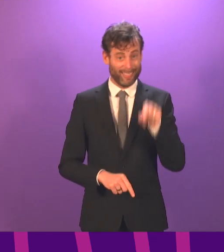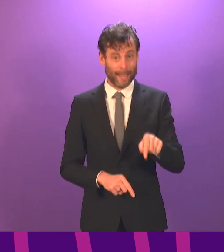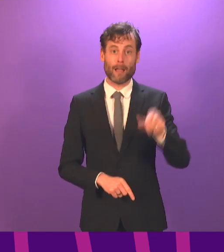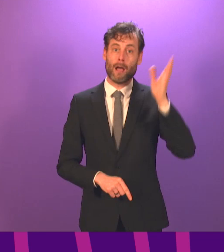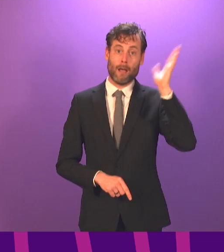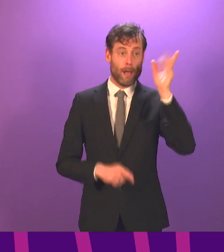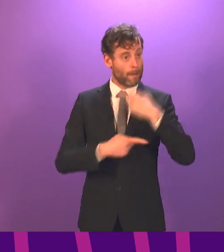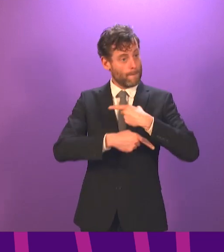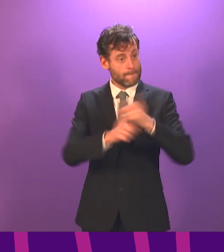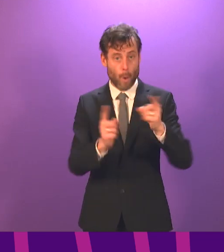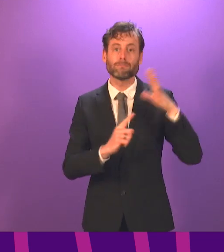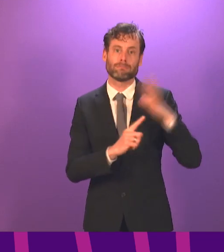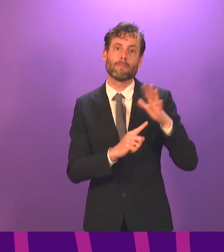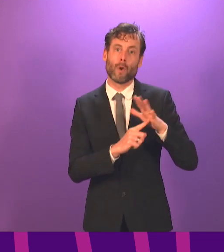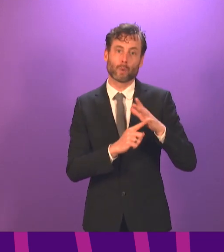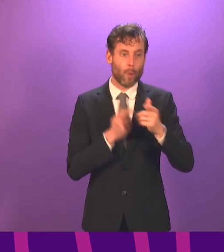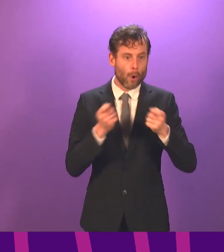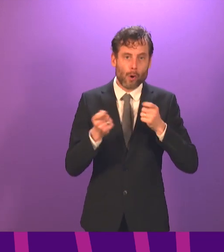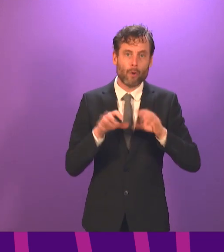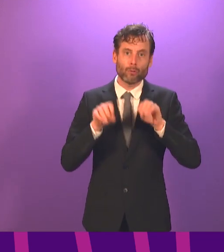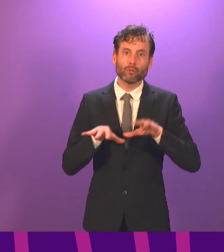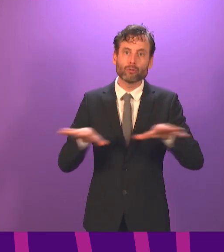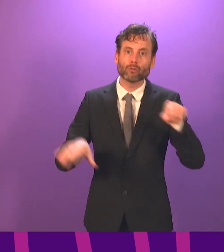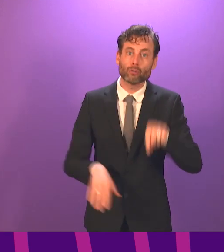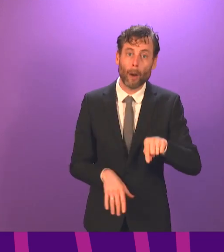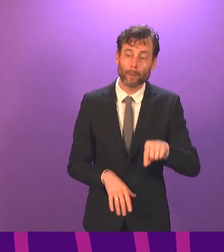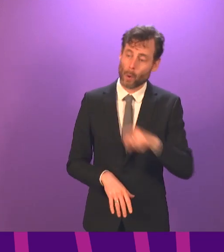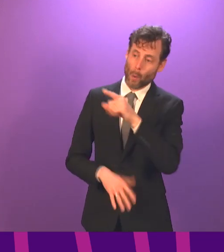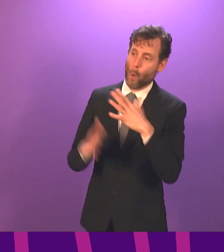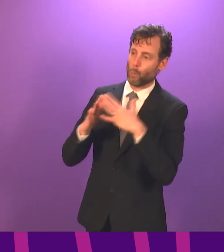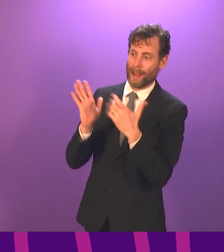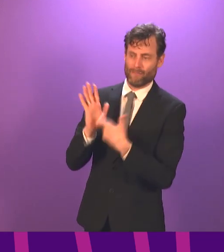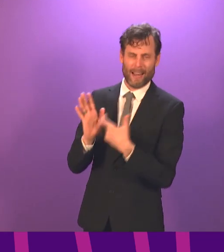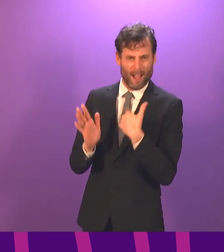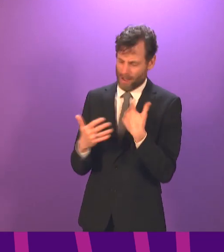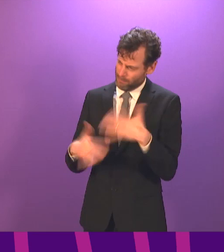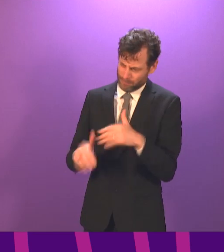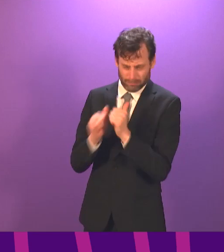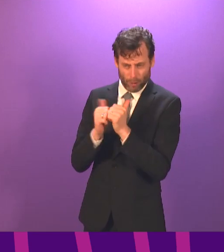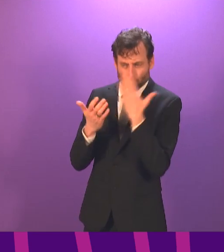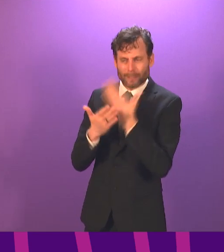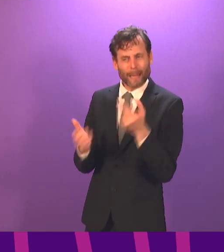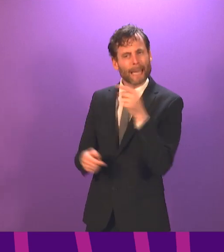essential throughout the past year. I have great respect for Willie Rennie, but if he is implying